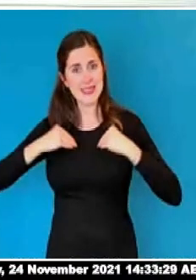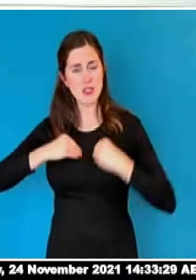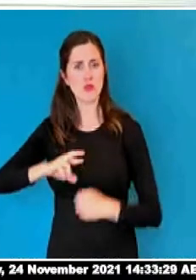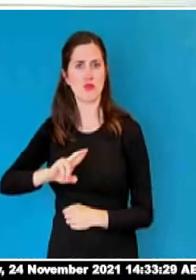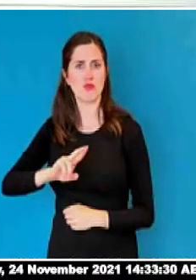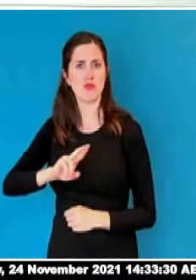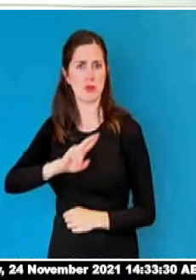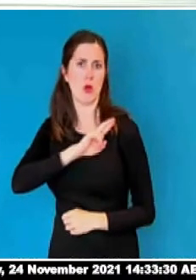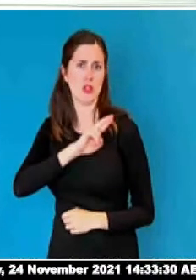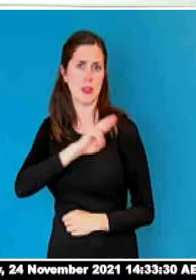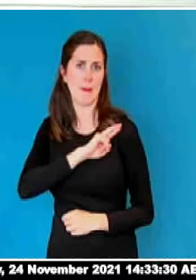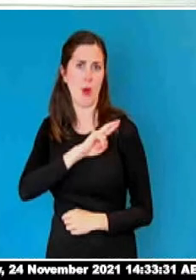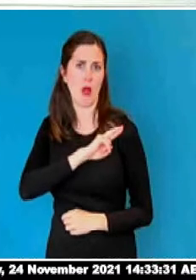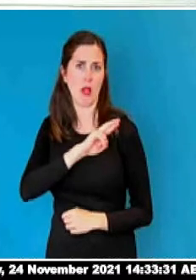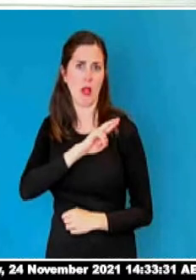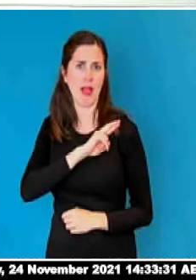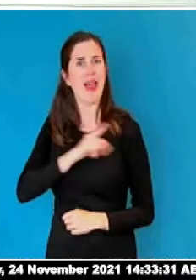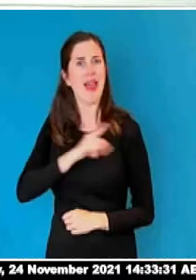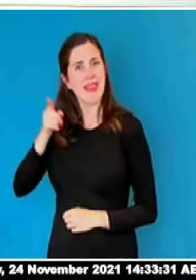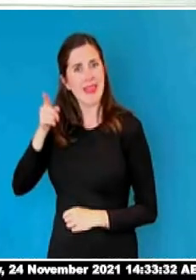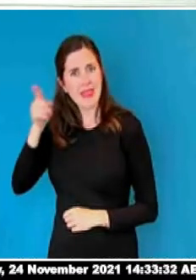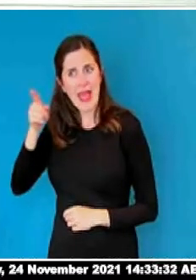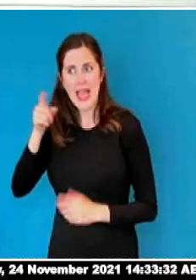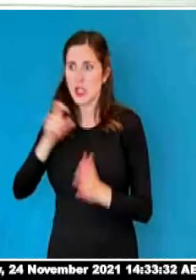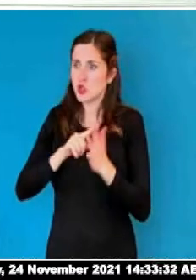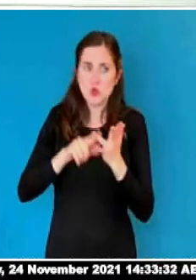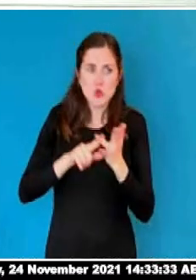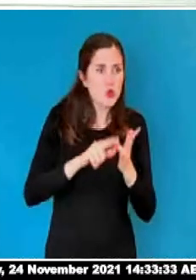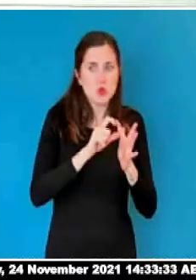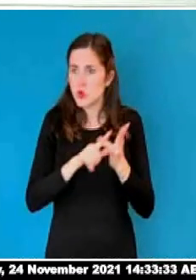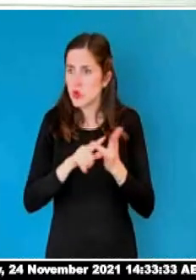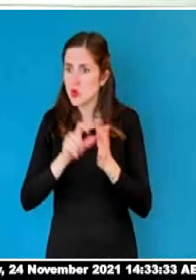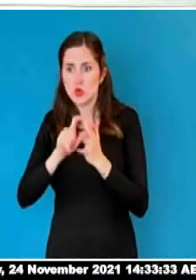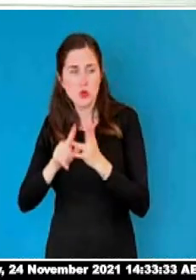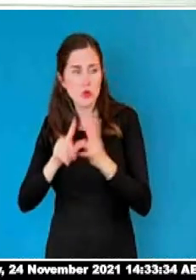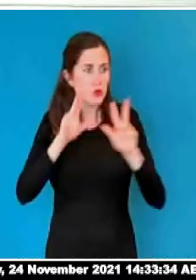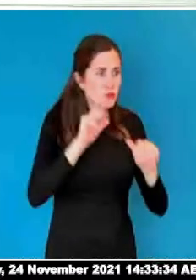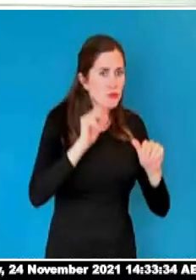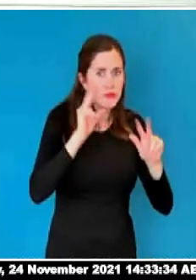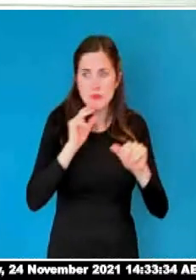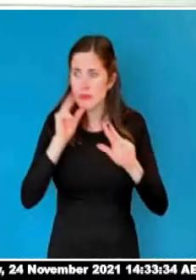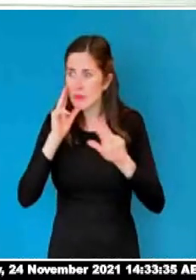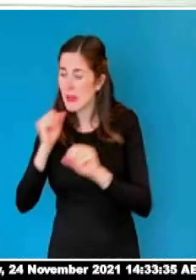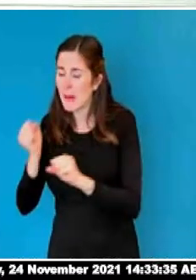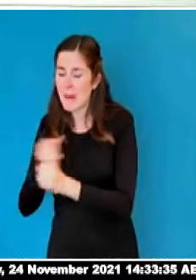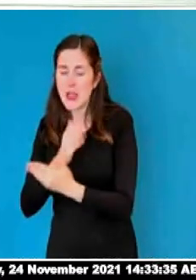is reasonably practicable to ensure the health and safety of all workers and others